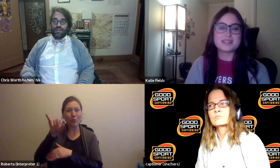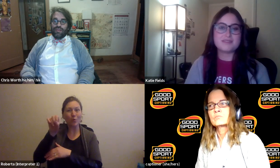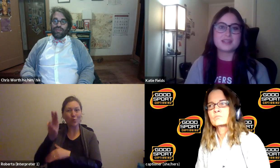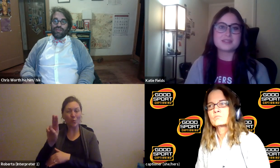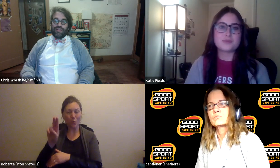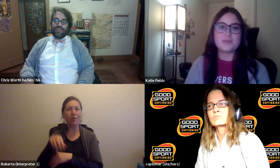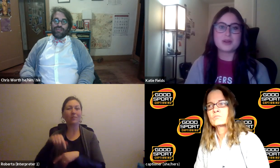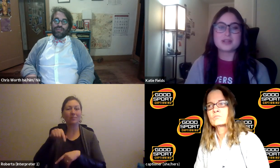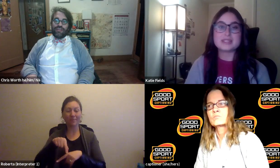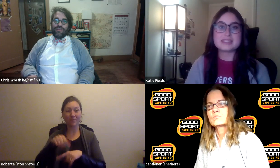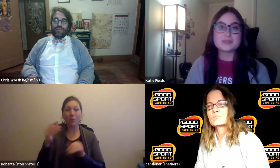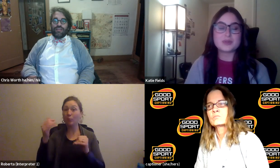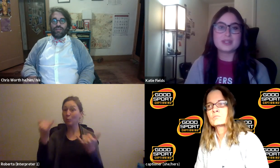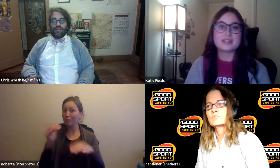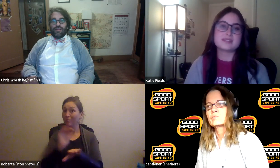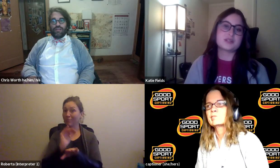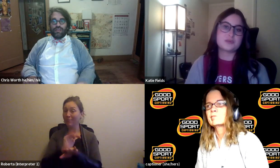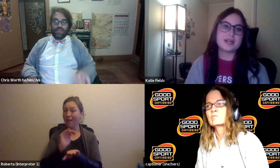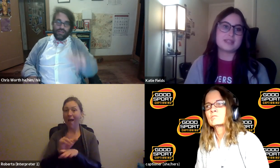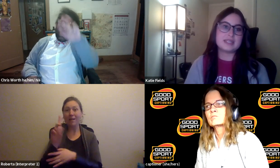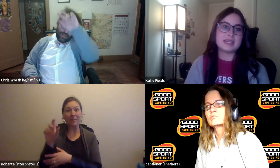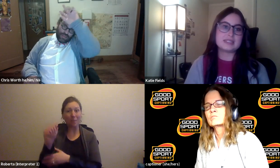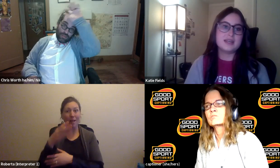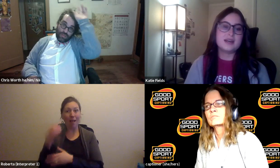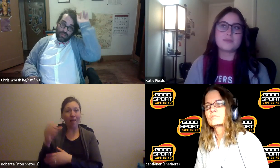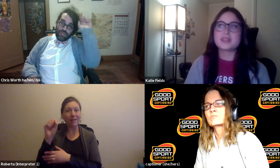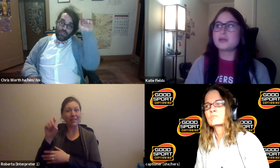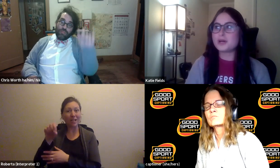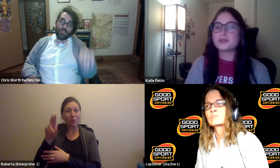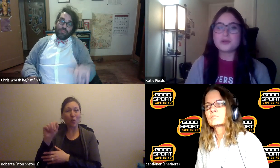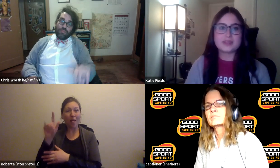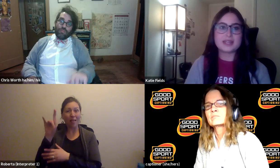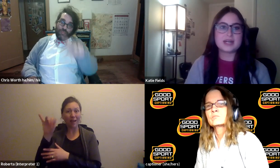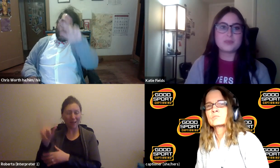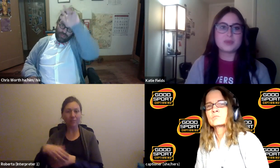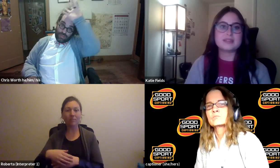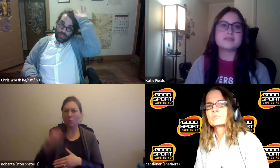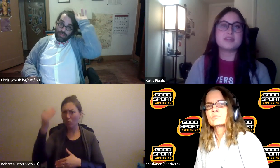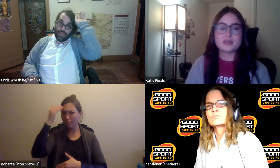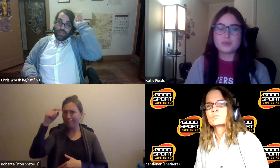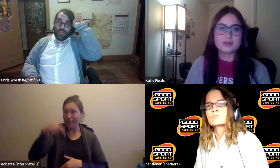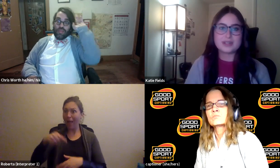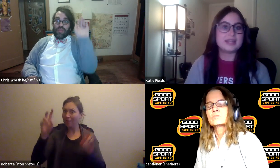evening's web NAR is disability and sexuality and we all know that that topic is very important and